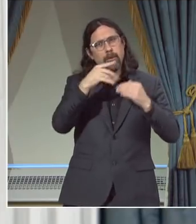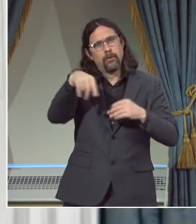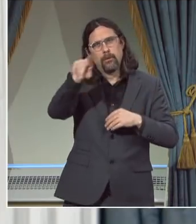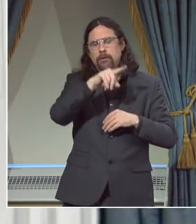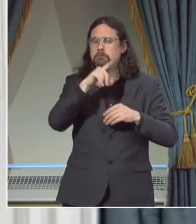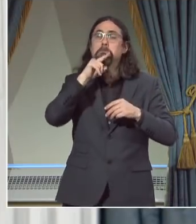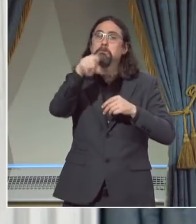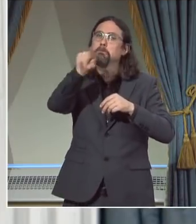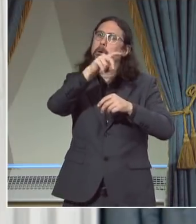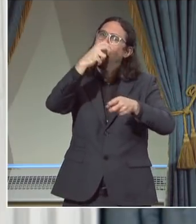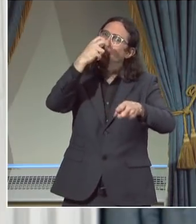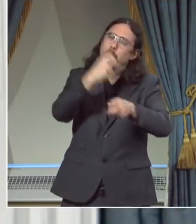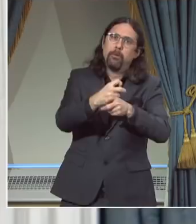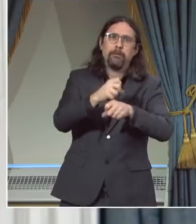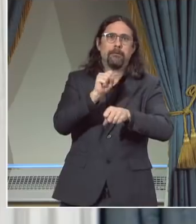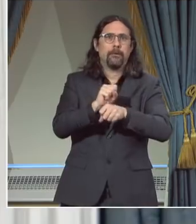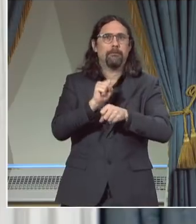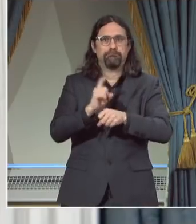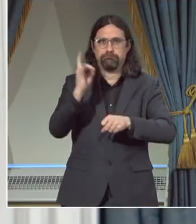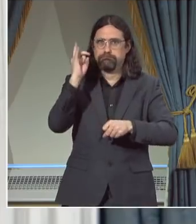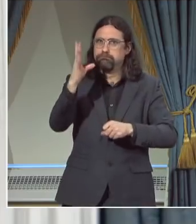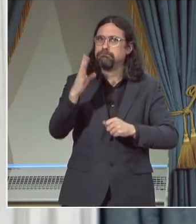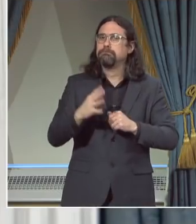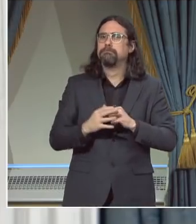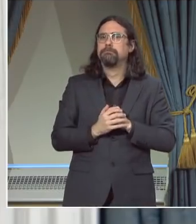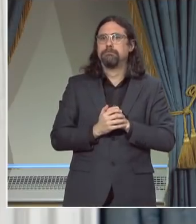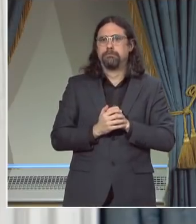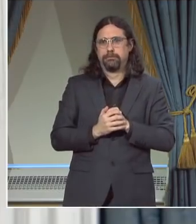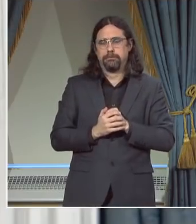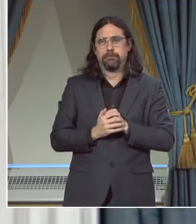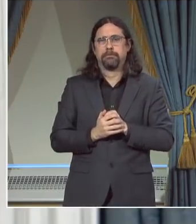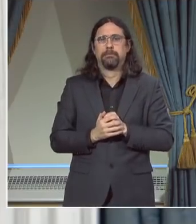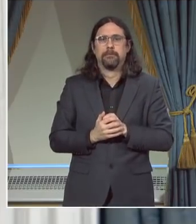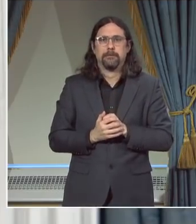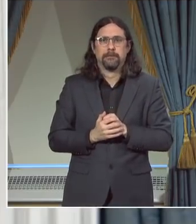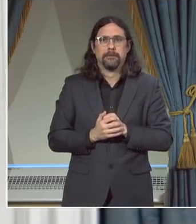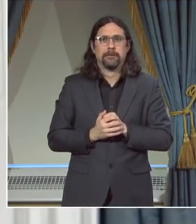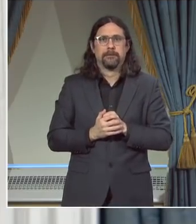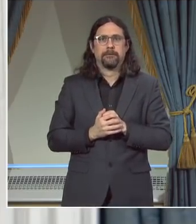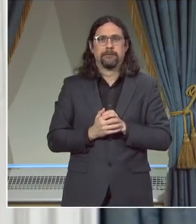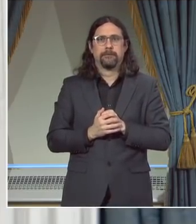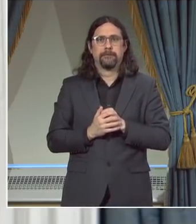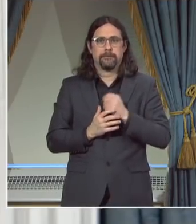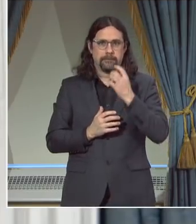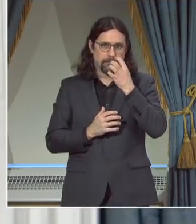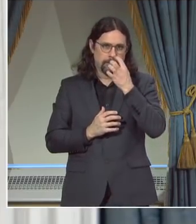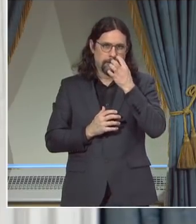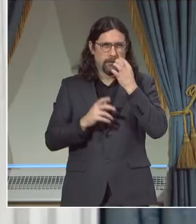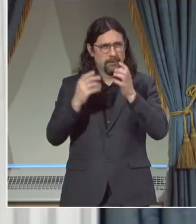THE VAST MAJORITY OF PEOPLE WHO ARE COINDIVIDUAL